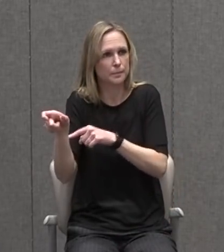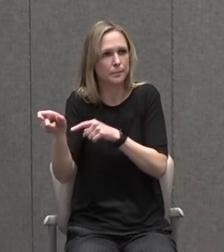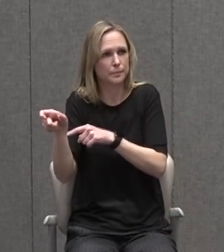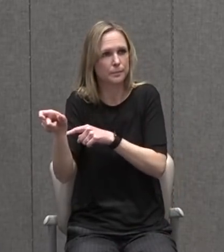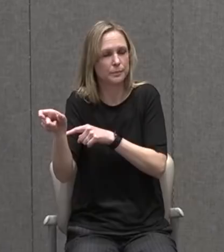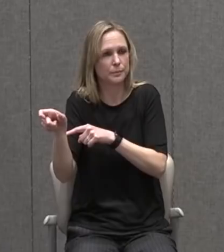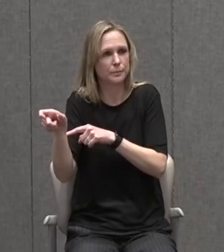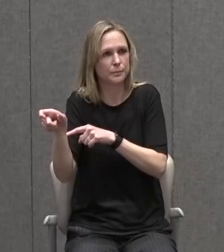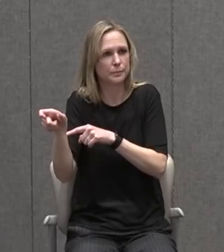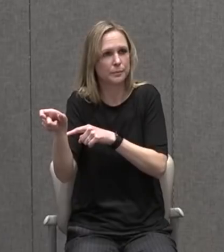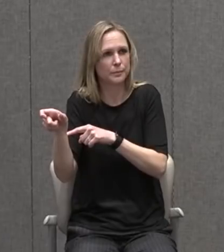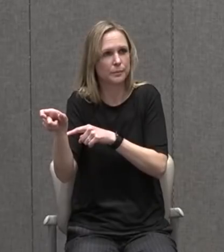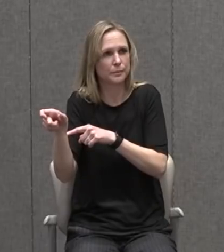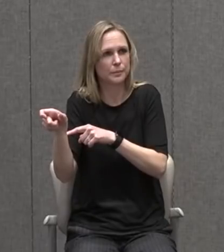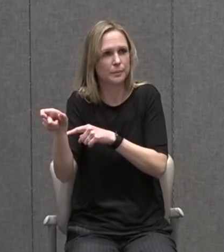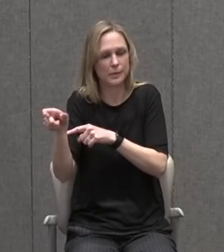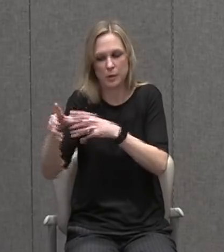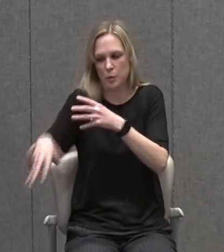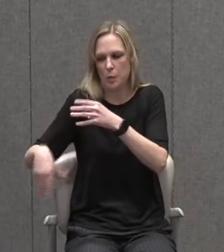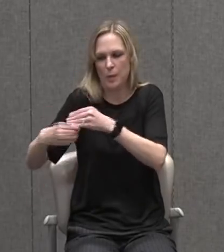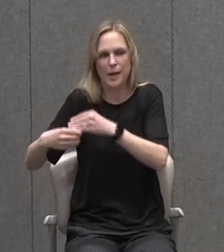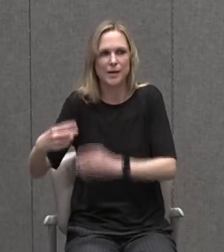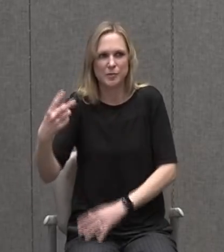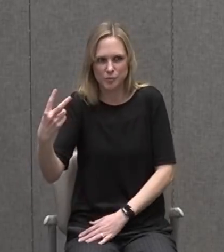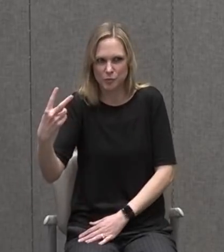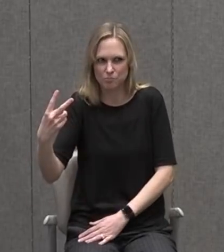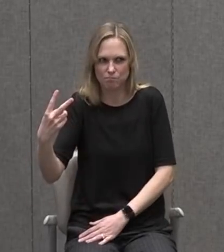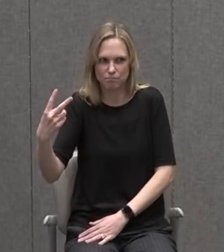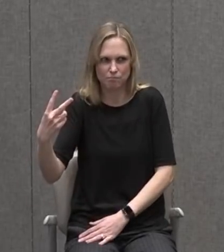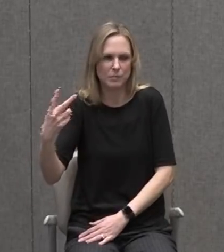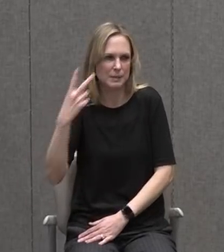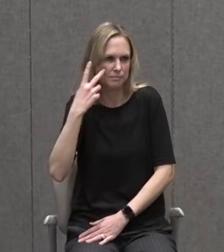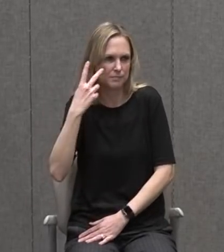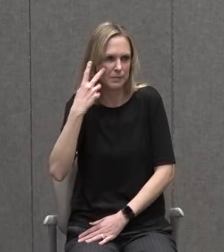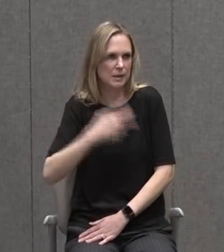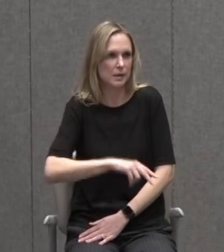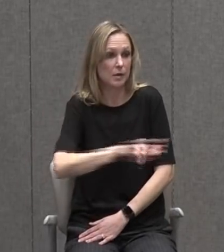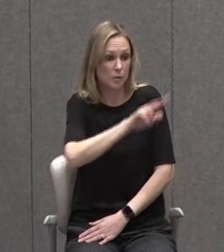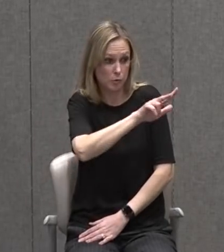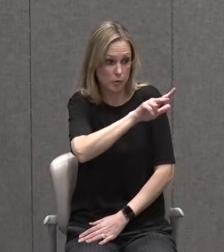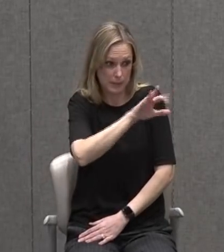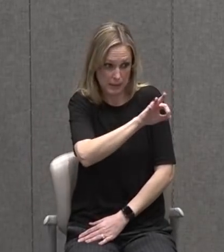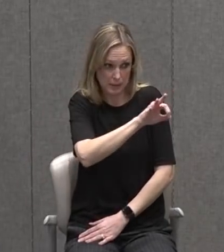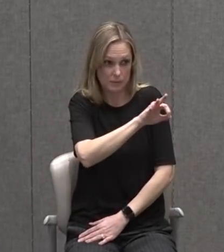So let's go ahead and add two more to that number. Let's see 39 that's staying the same 34,